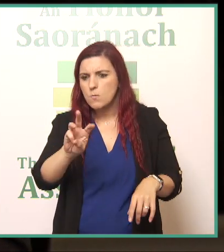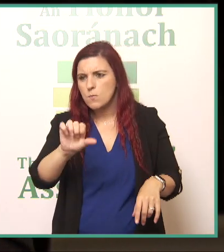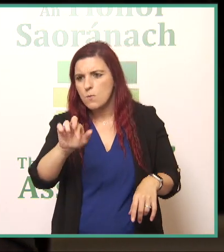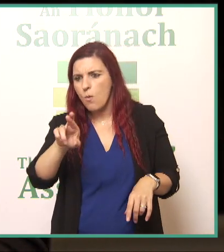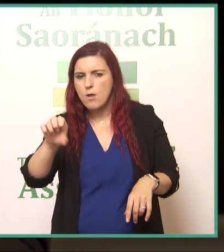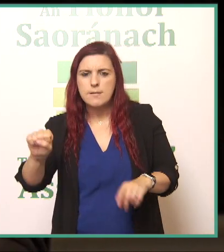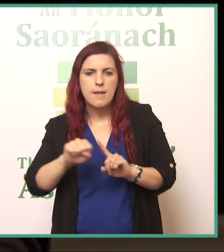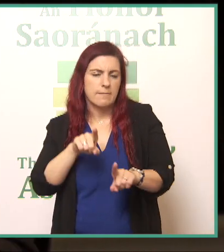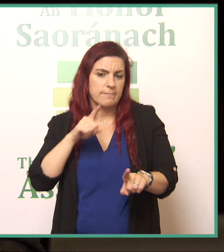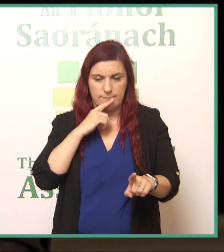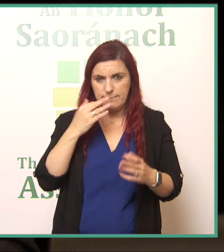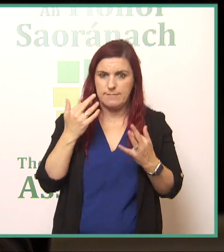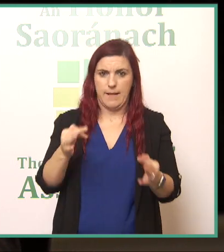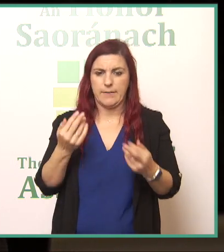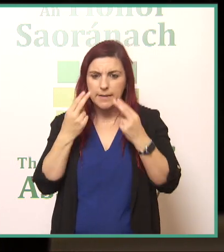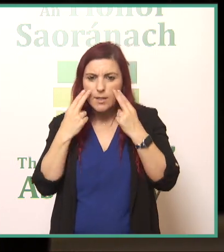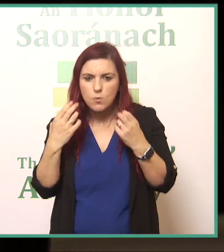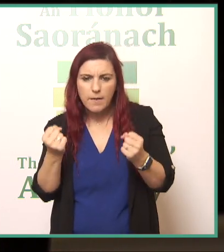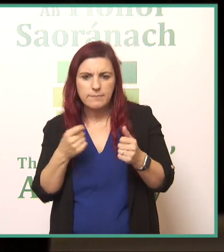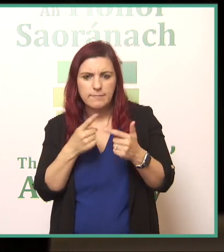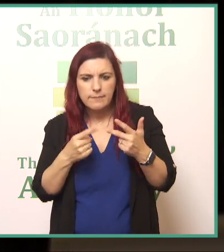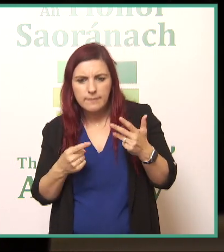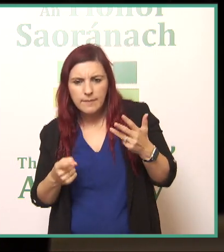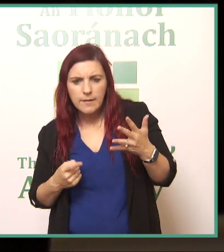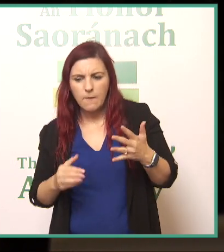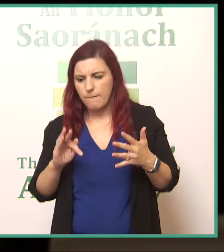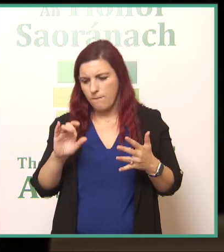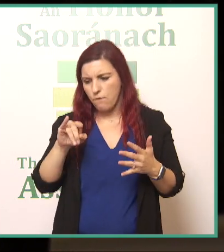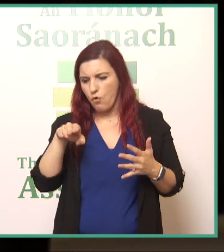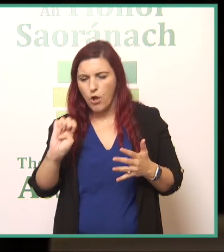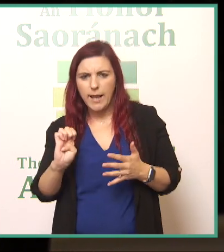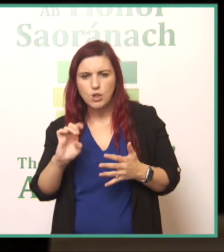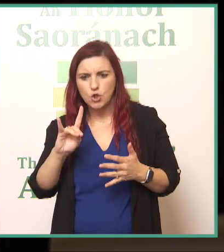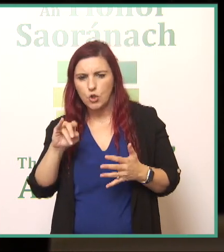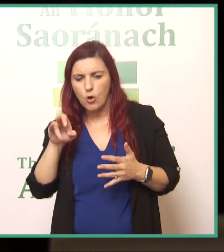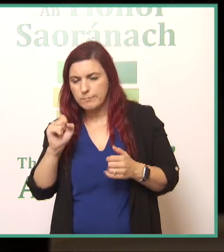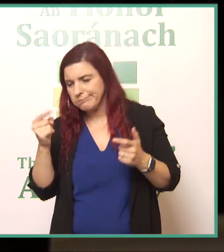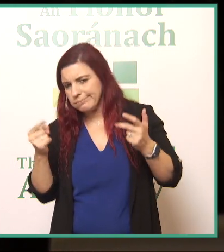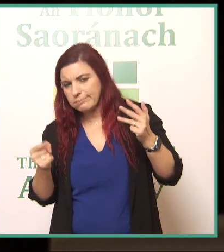legumes need to be in there but also forage herbs as well the research to date has shown that we can